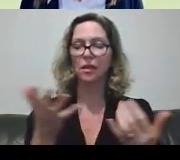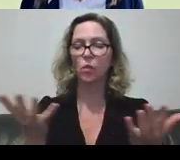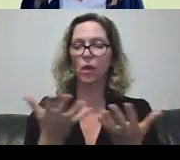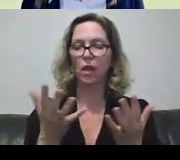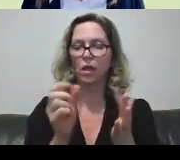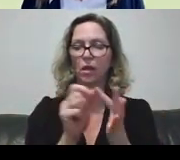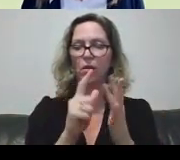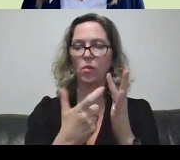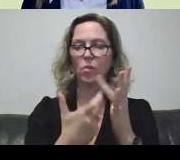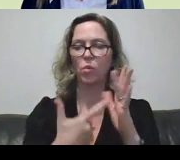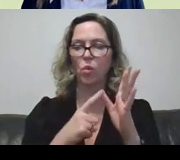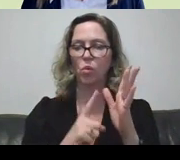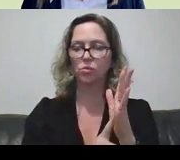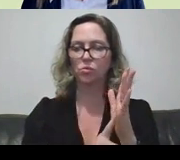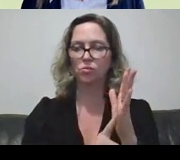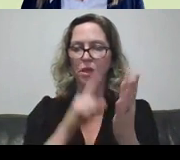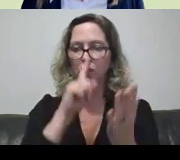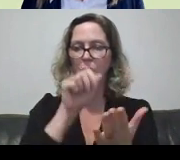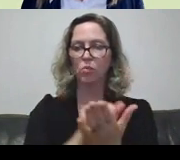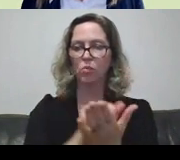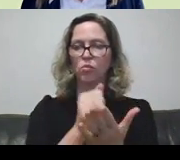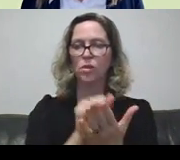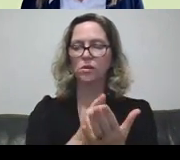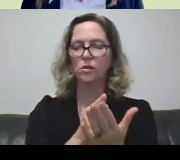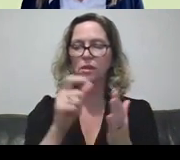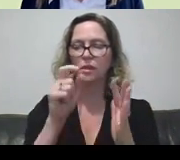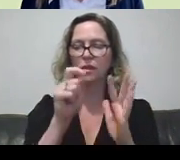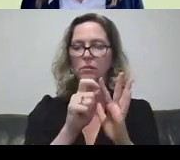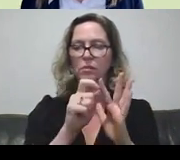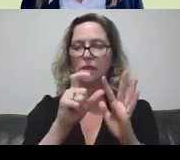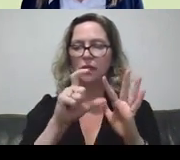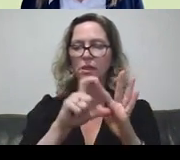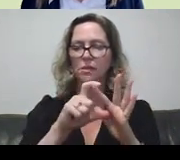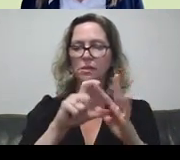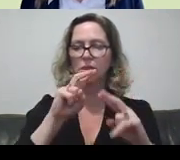print to a PDF some people have not received their planning letter for